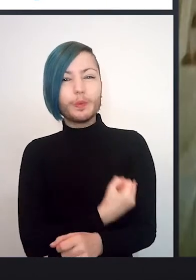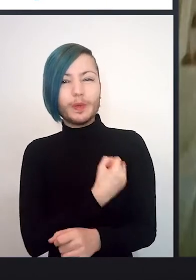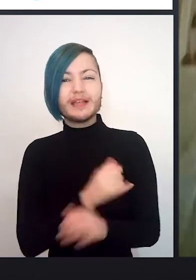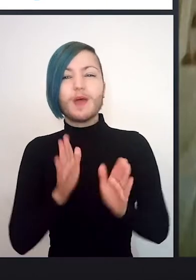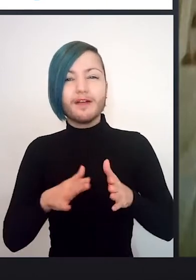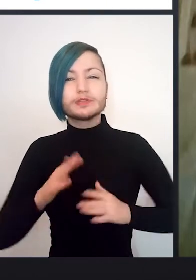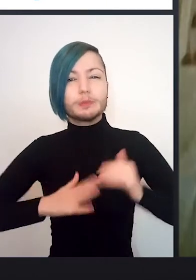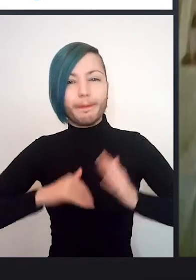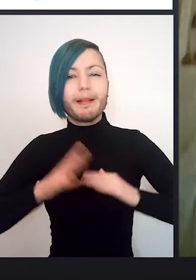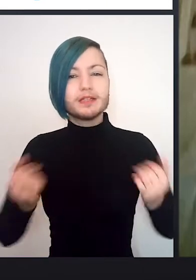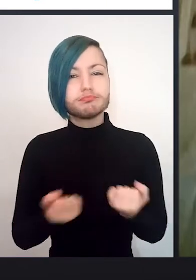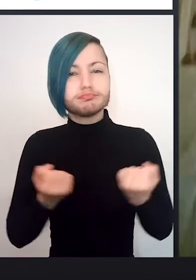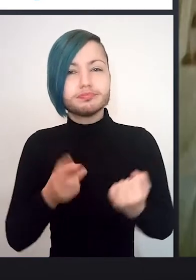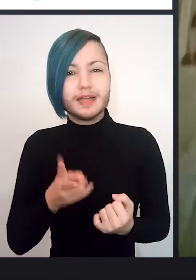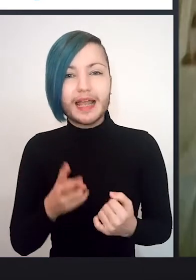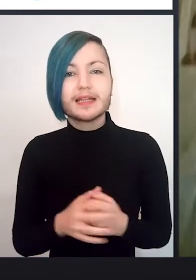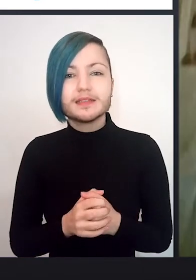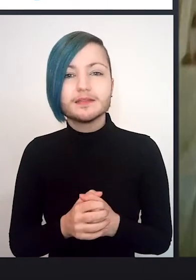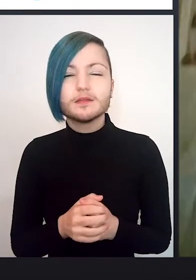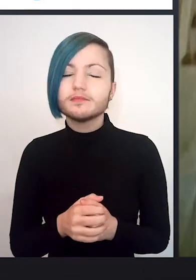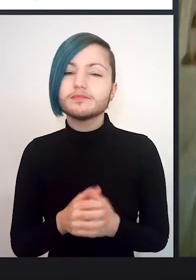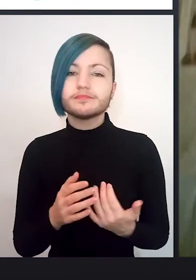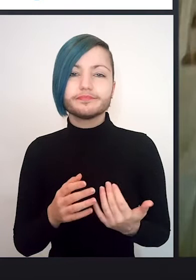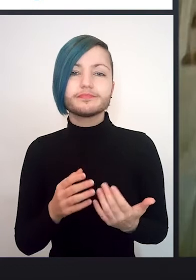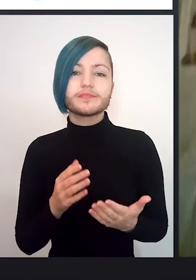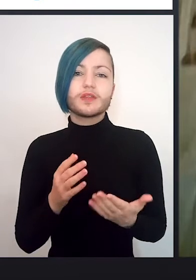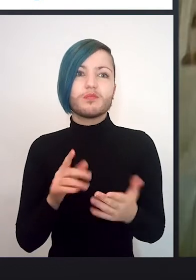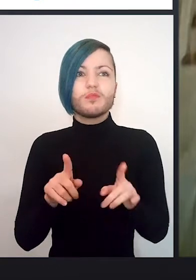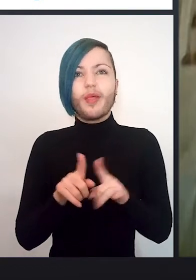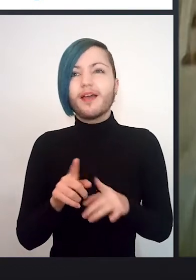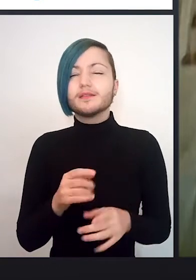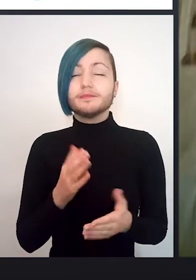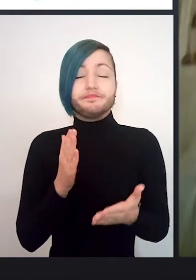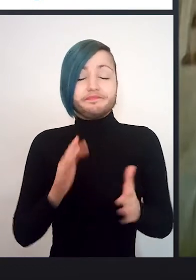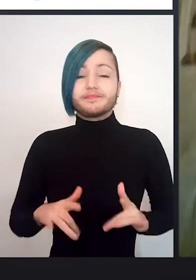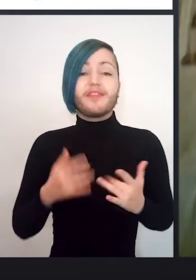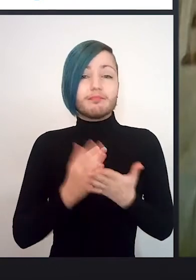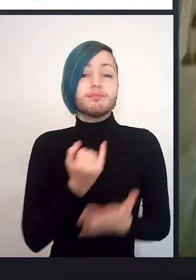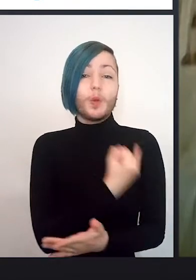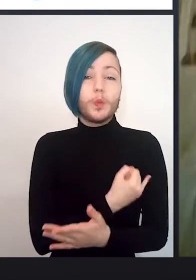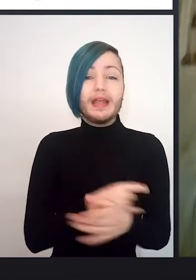Cause you're still very weak, it's like getting across the room is a struggle.